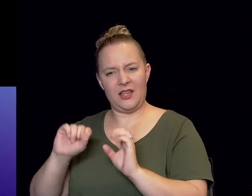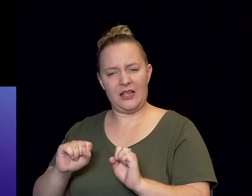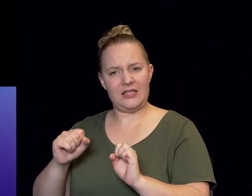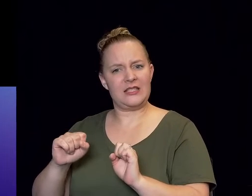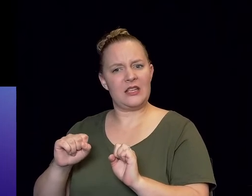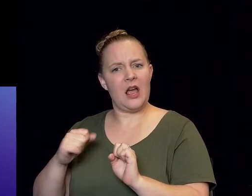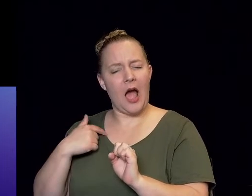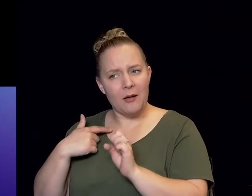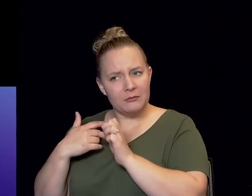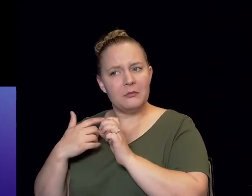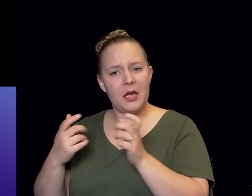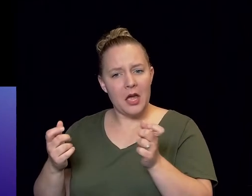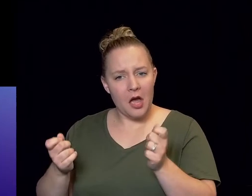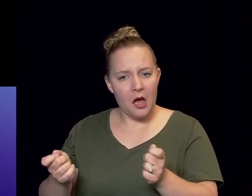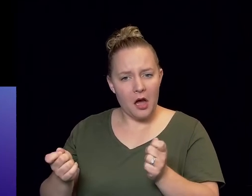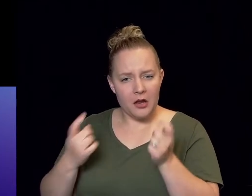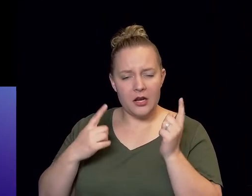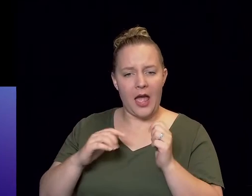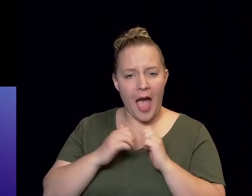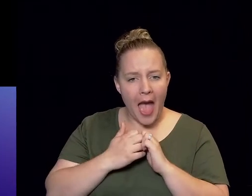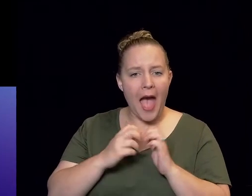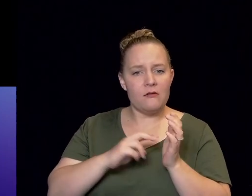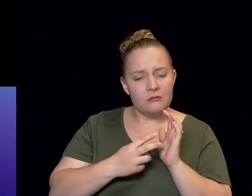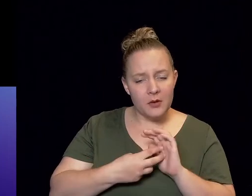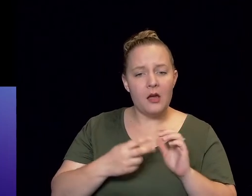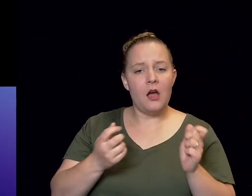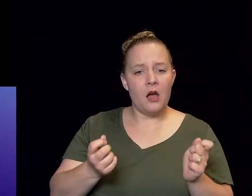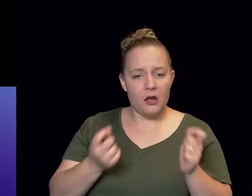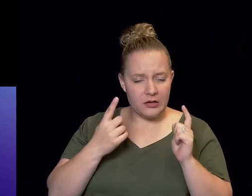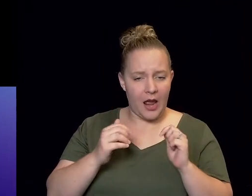with you I understand how to define a variable I don't understand how to write an expression